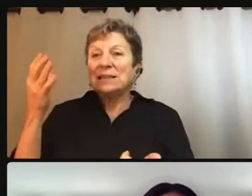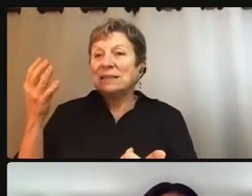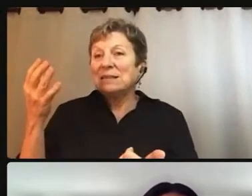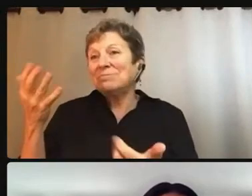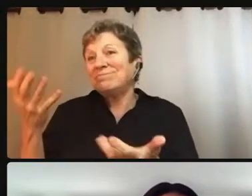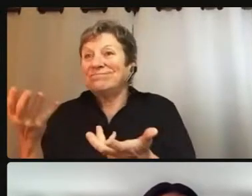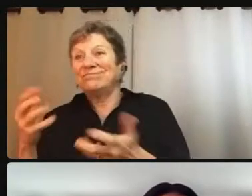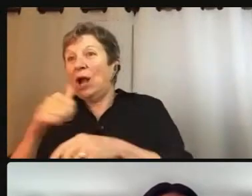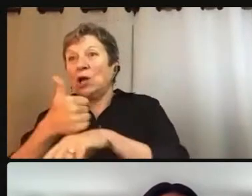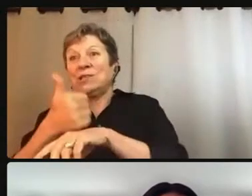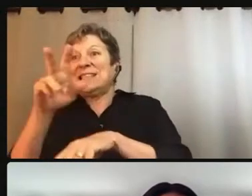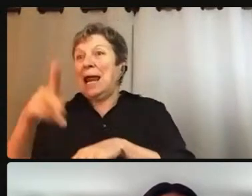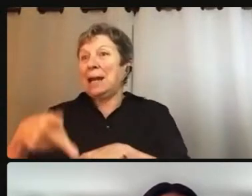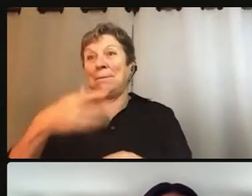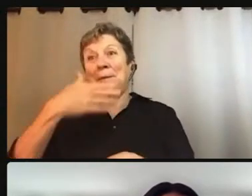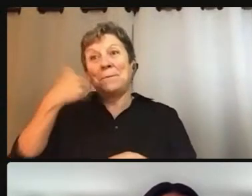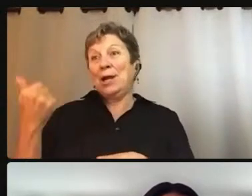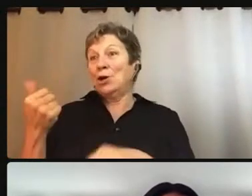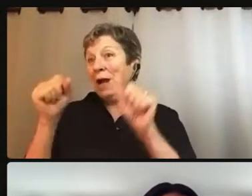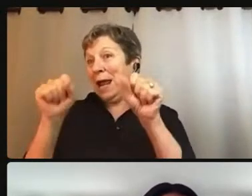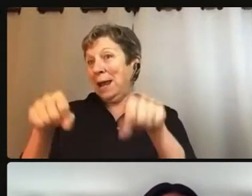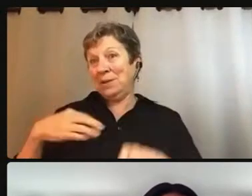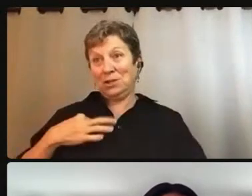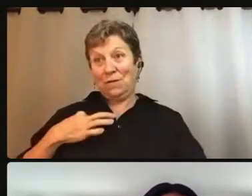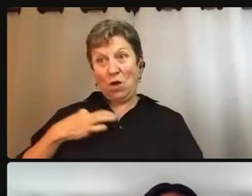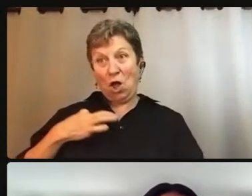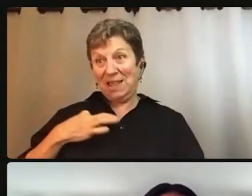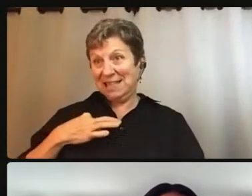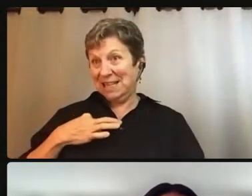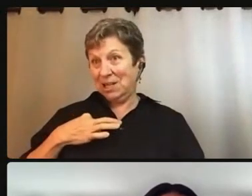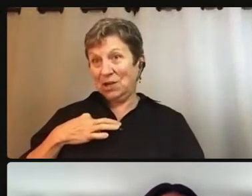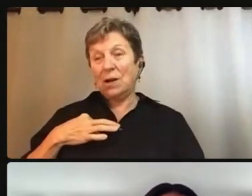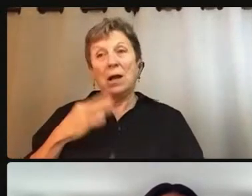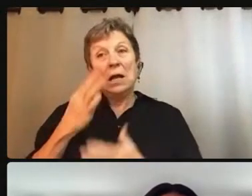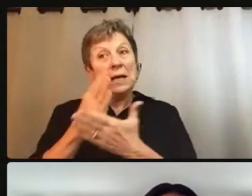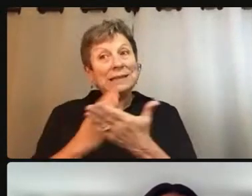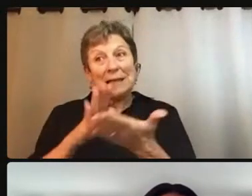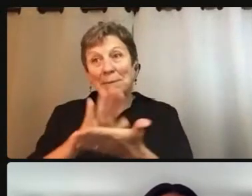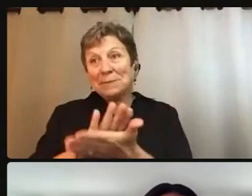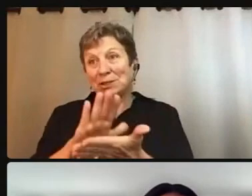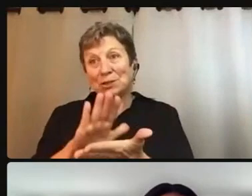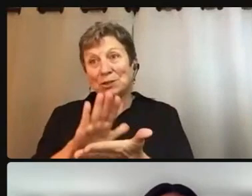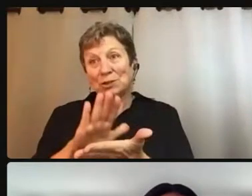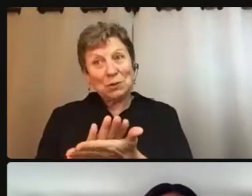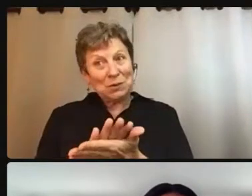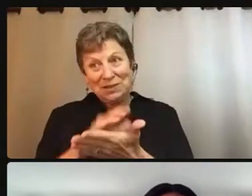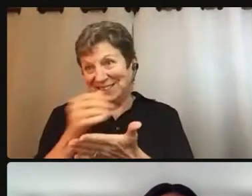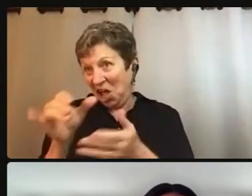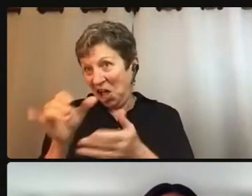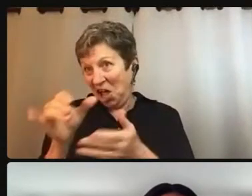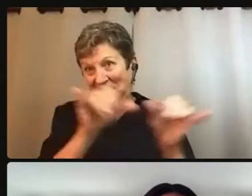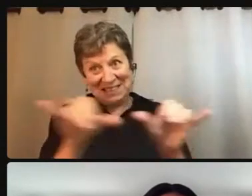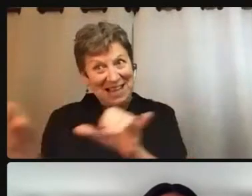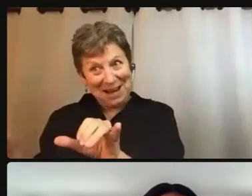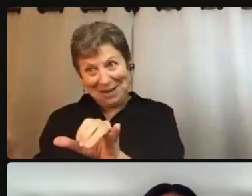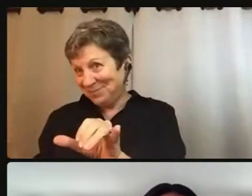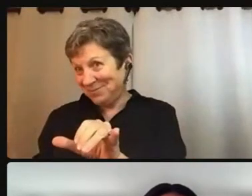REALLY, REALLY EASY COME NATURALLY THE PARENTS. IT JUST KIND OF SET UP TO WHERE